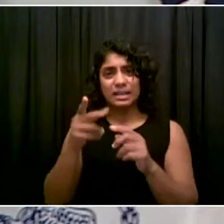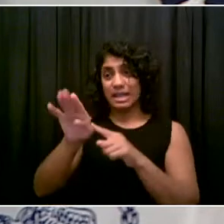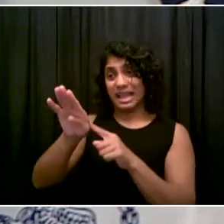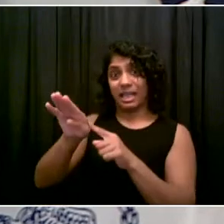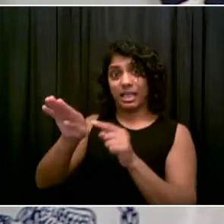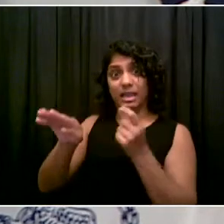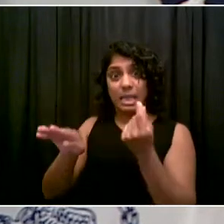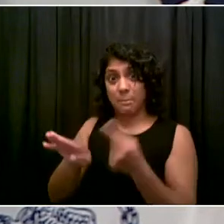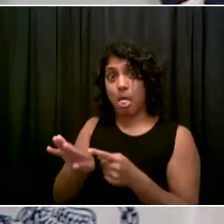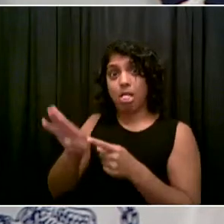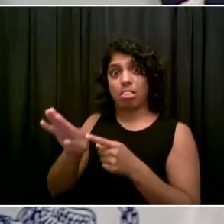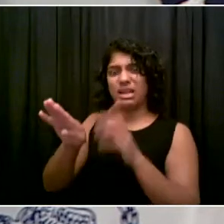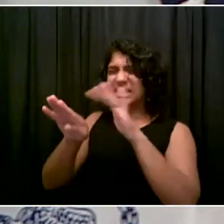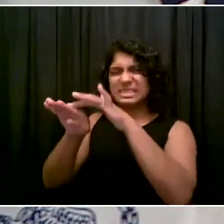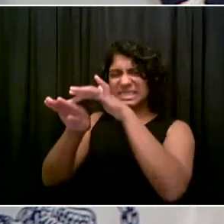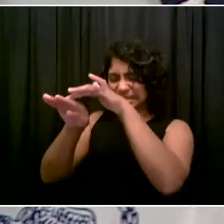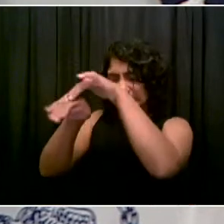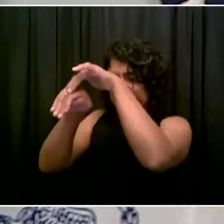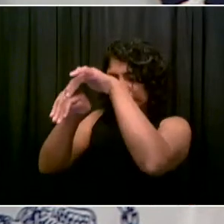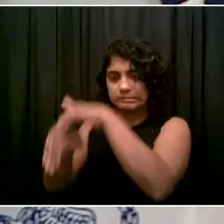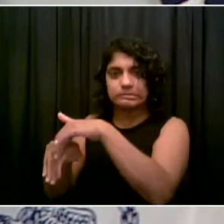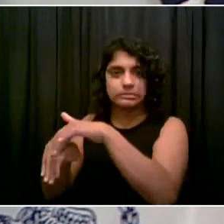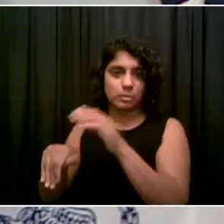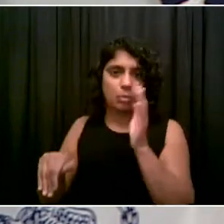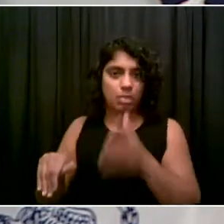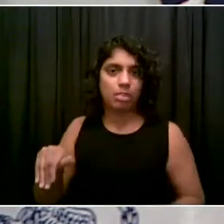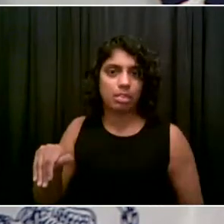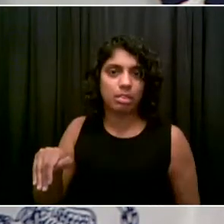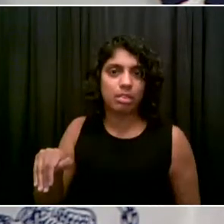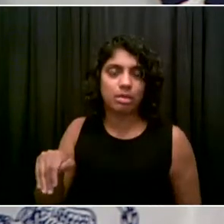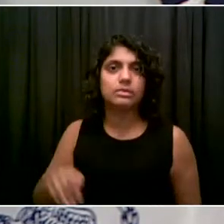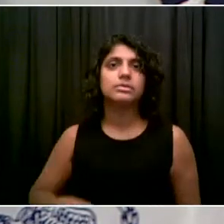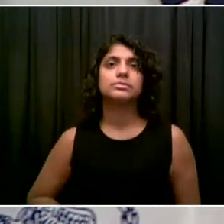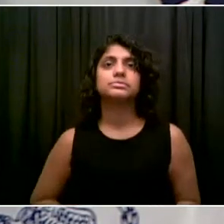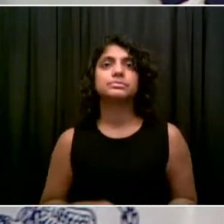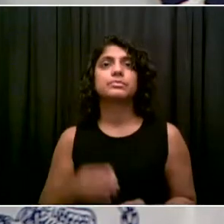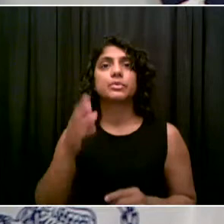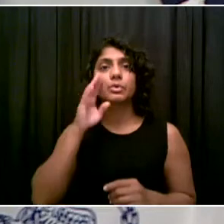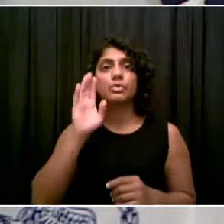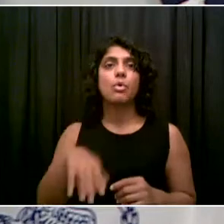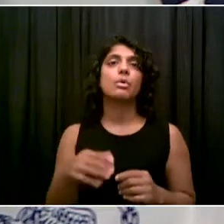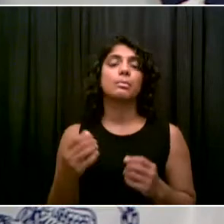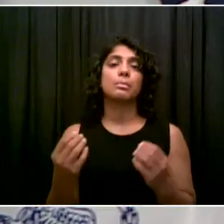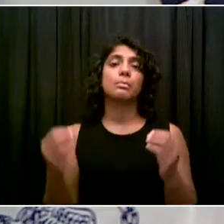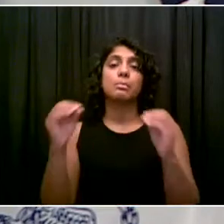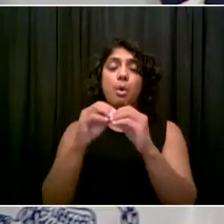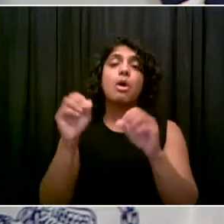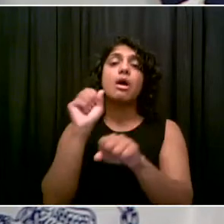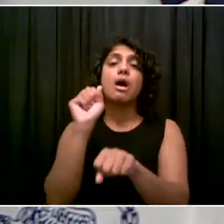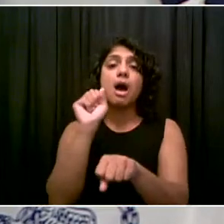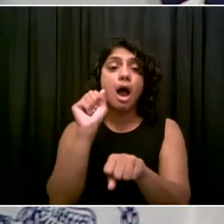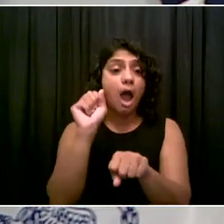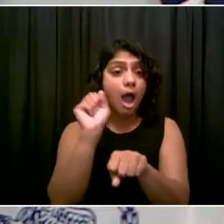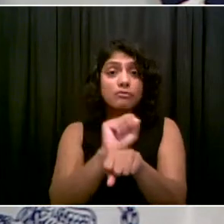PRECISION POLICING WE WILL DO IT AGAIN HERE. I WITH YOU,